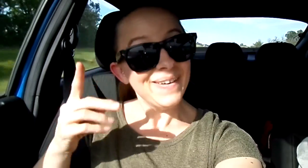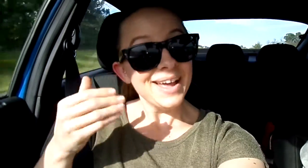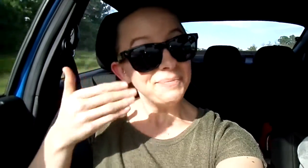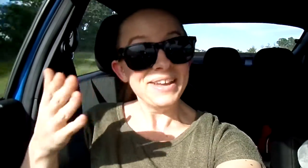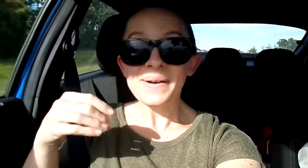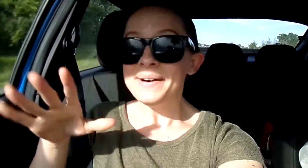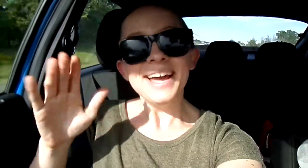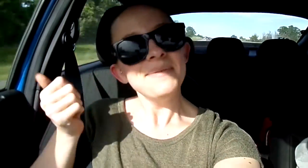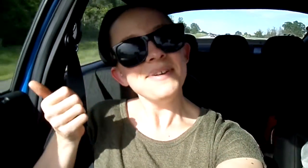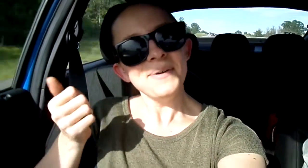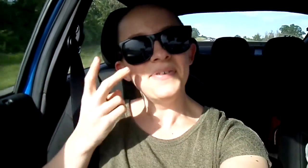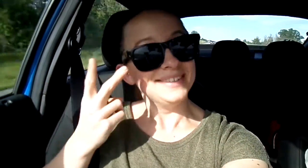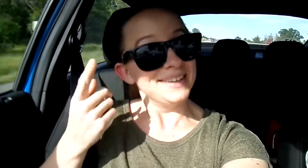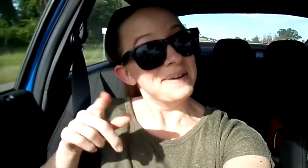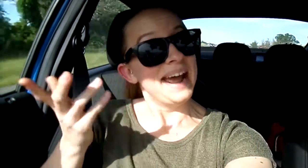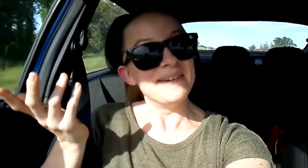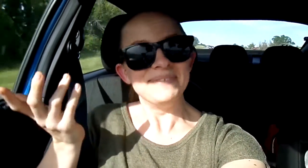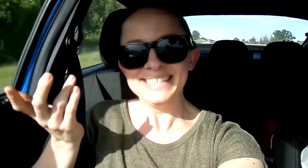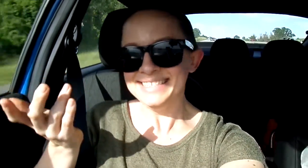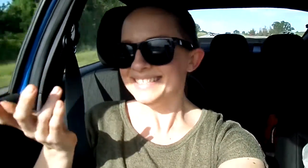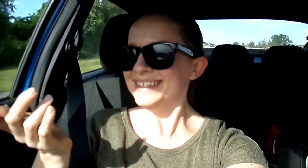but ok go ahead and move. See what happens!